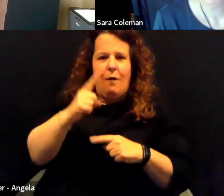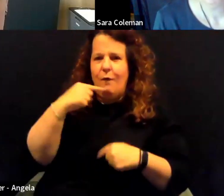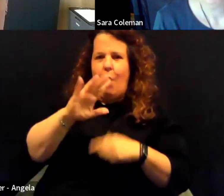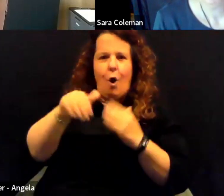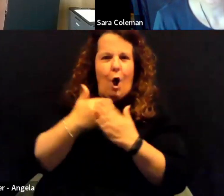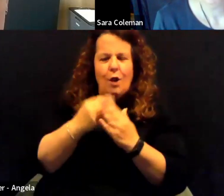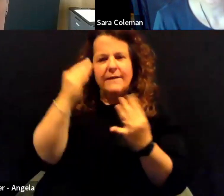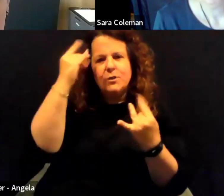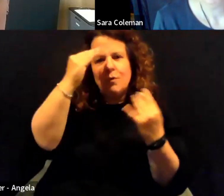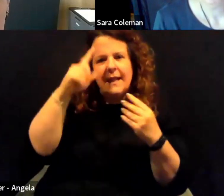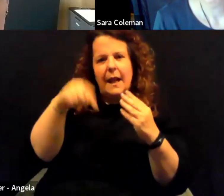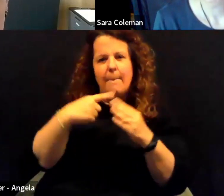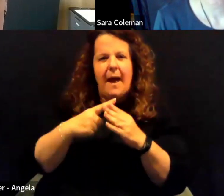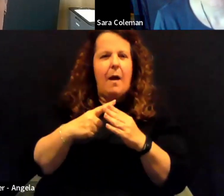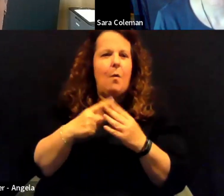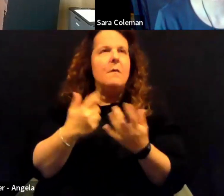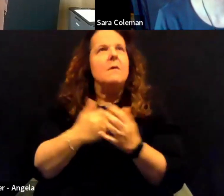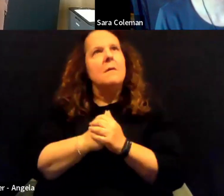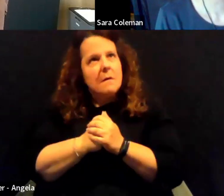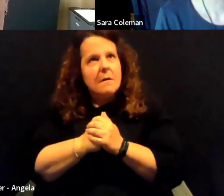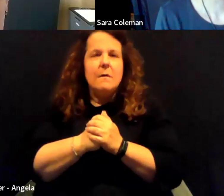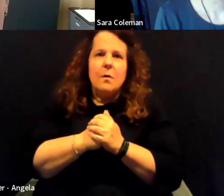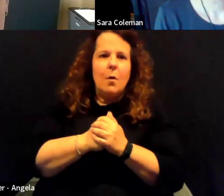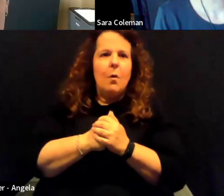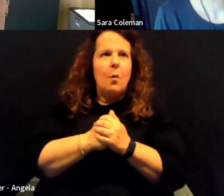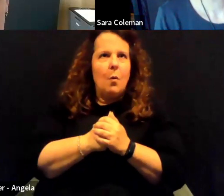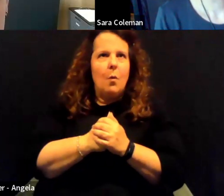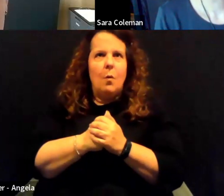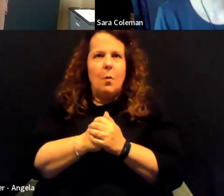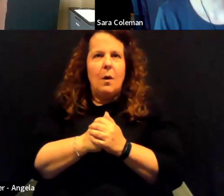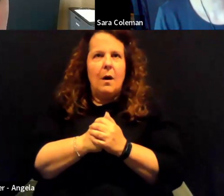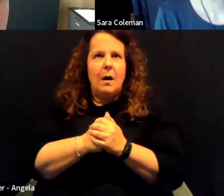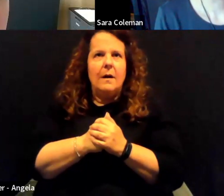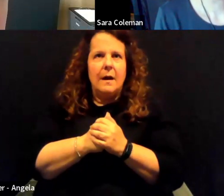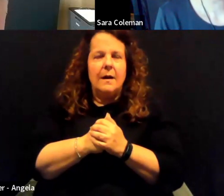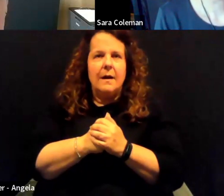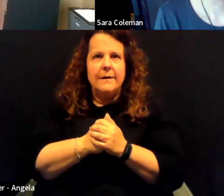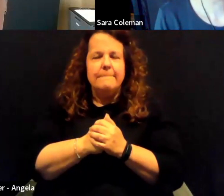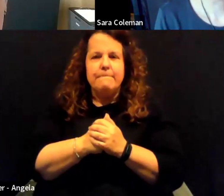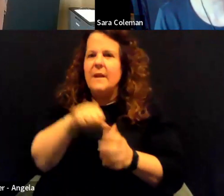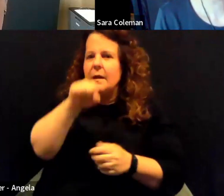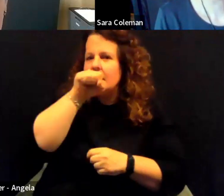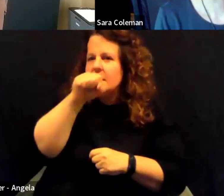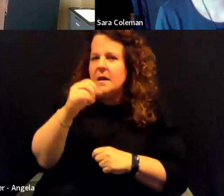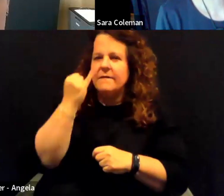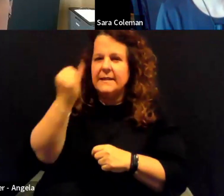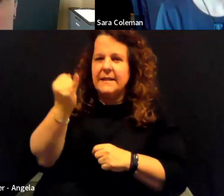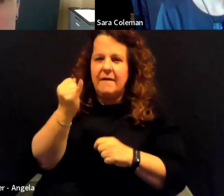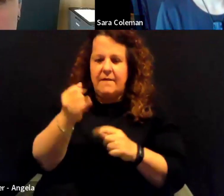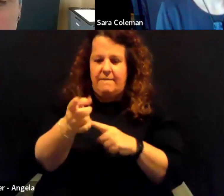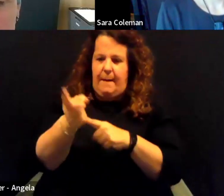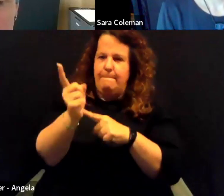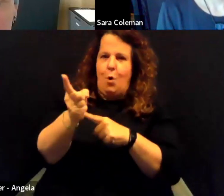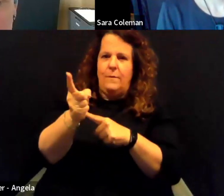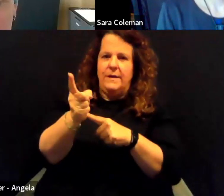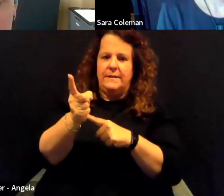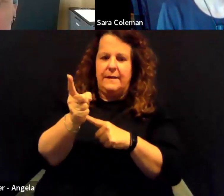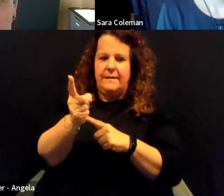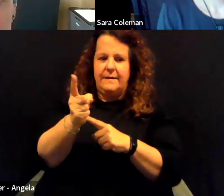think about, like, what are the, the pieces that, and I love that the idea of the moment that inspired somebody to move